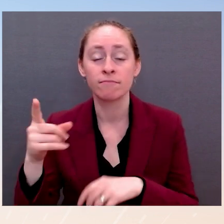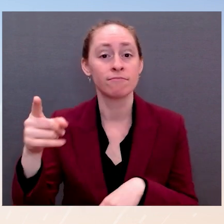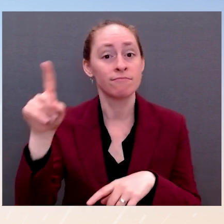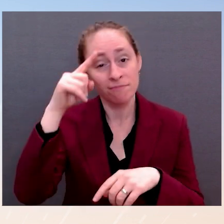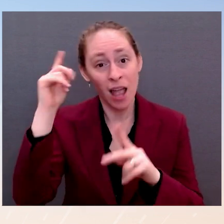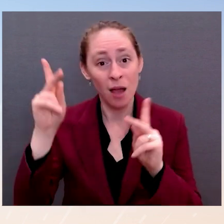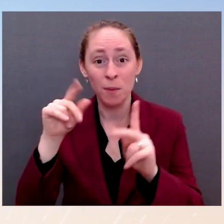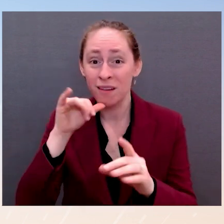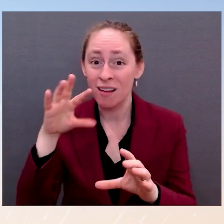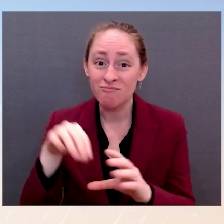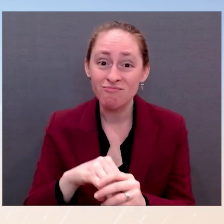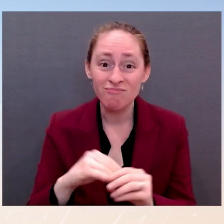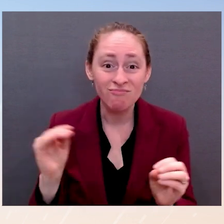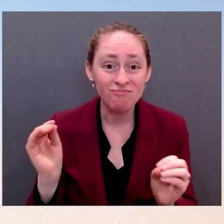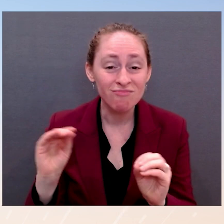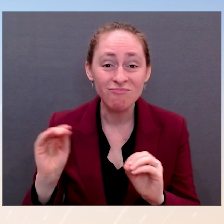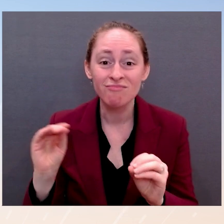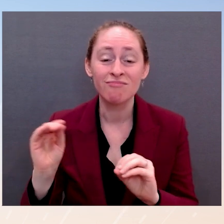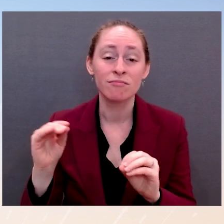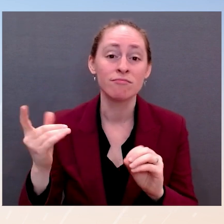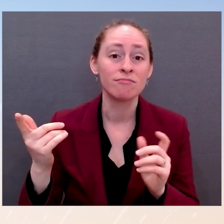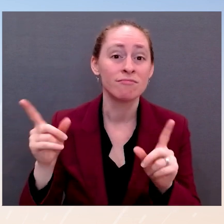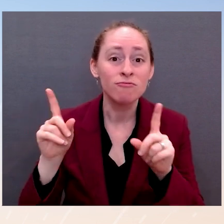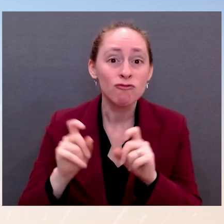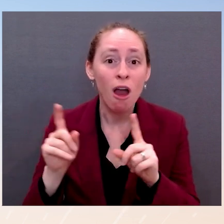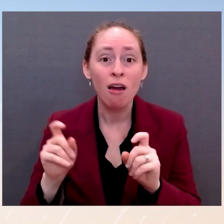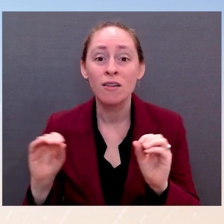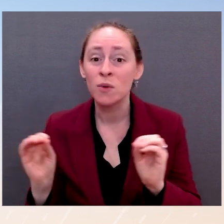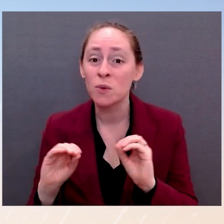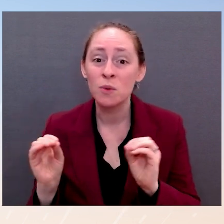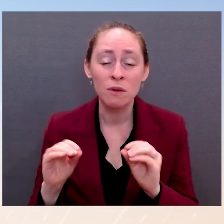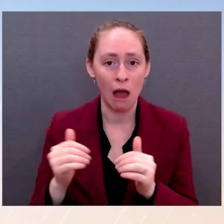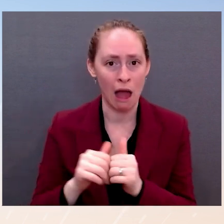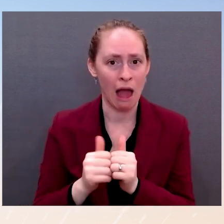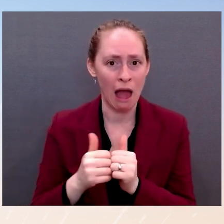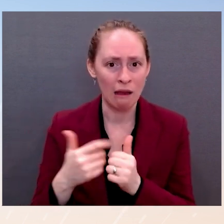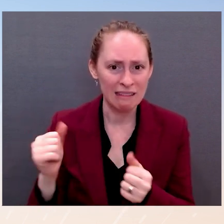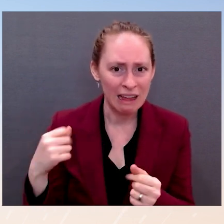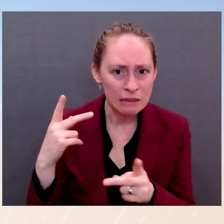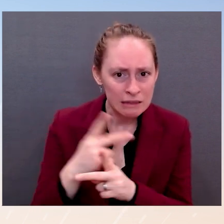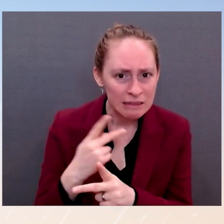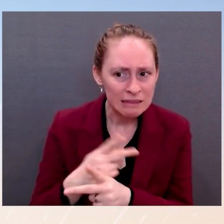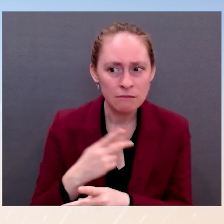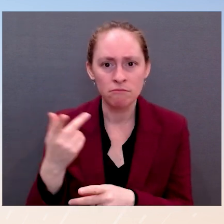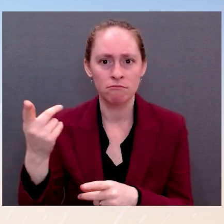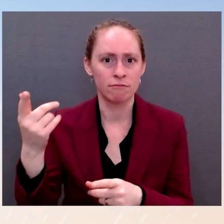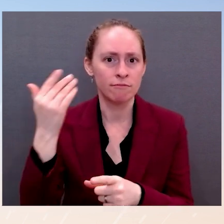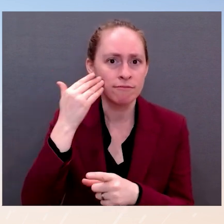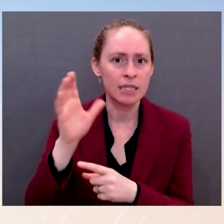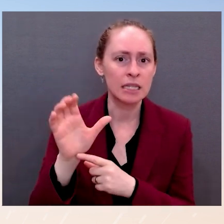if they don't participate in the clinical trials to understand the genomic makeup that they may be carrying themselves